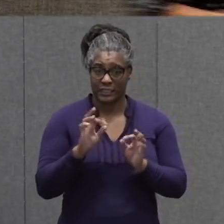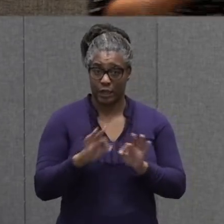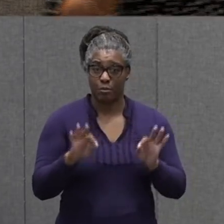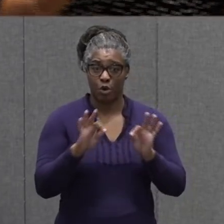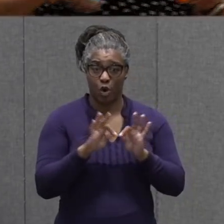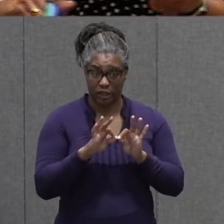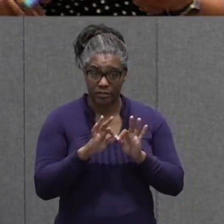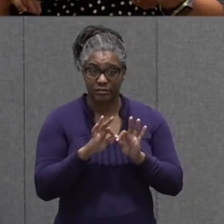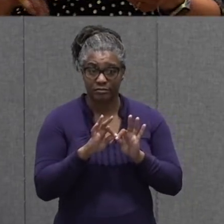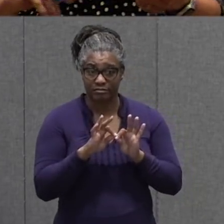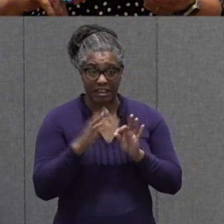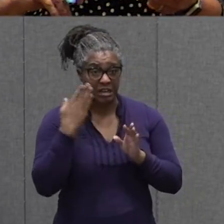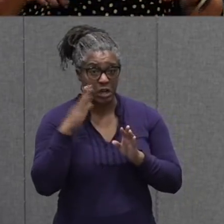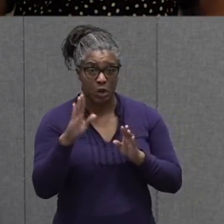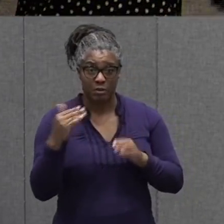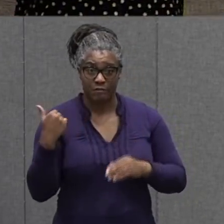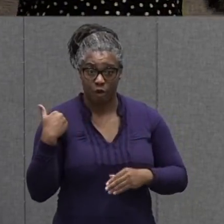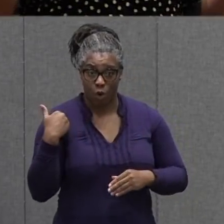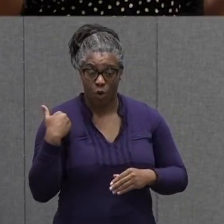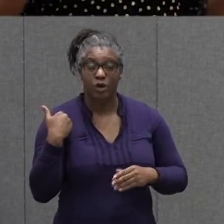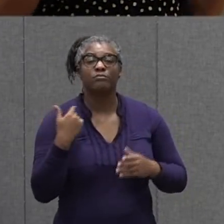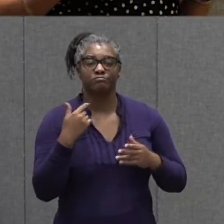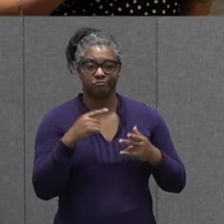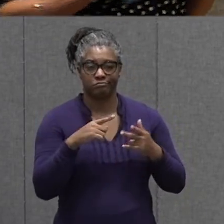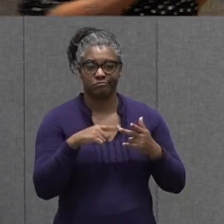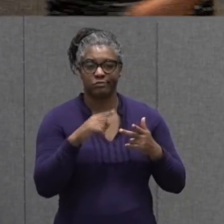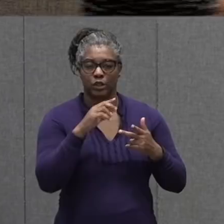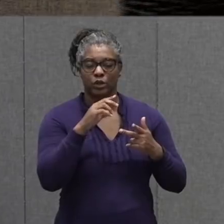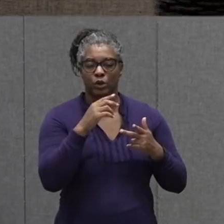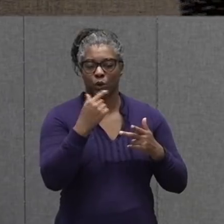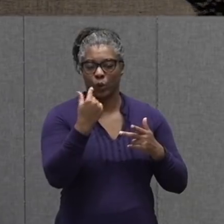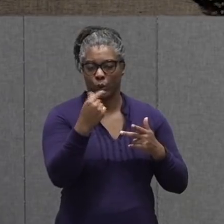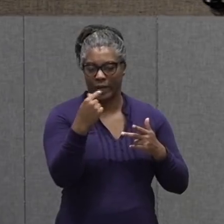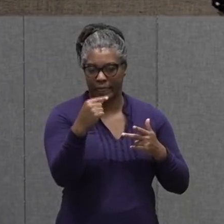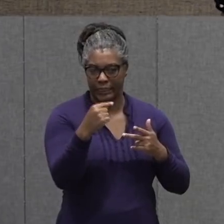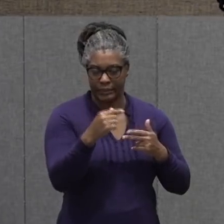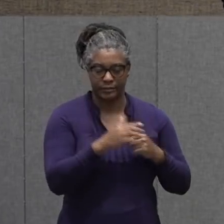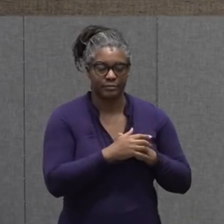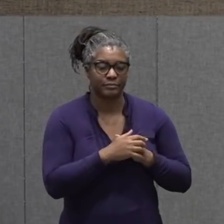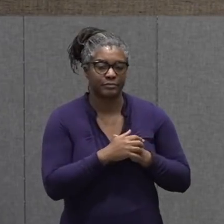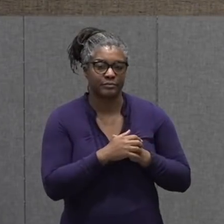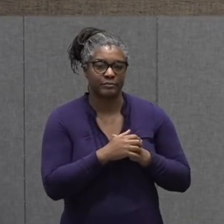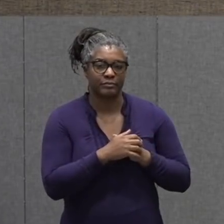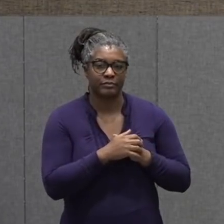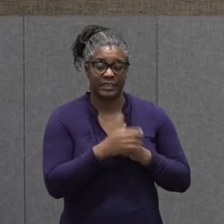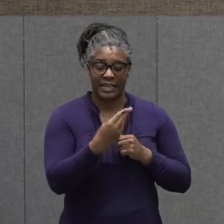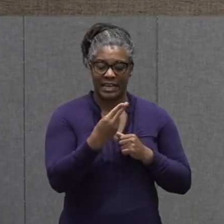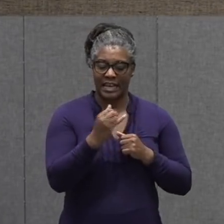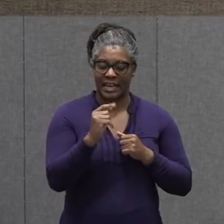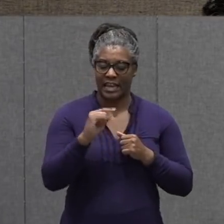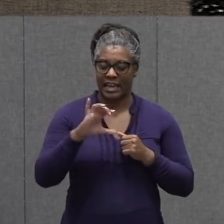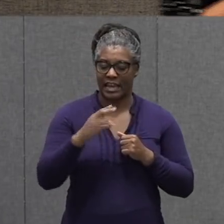So I know what a hiker is when I'm reading this word. Hiker is somebody that walks, right?